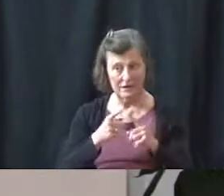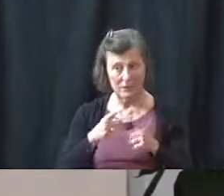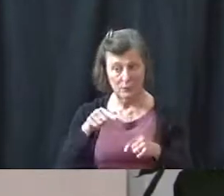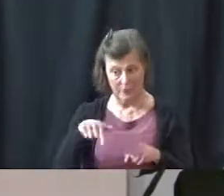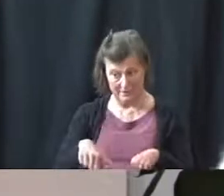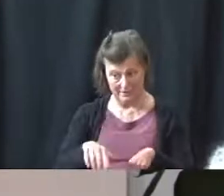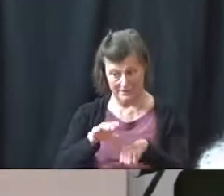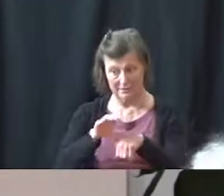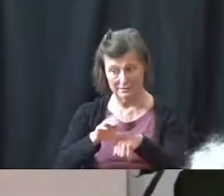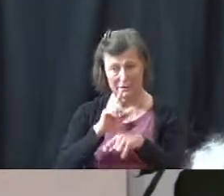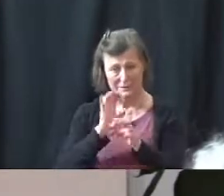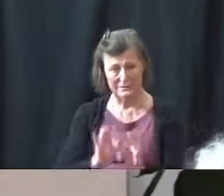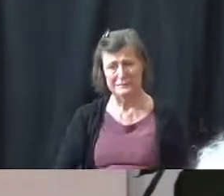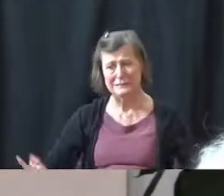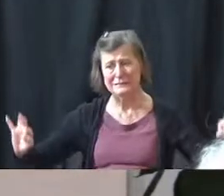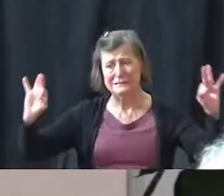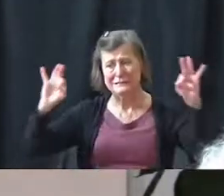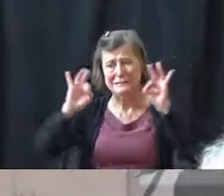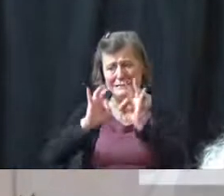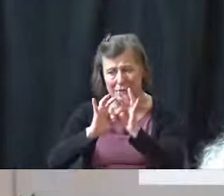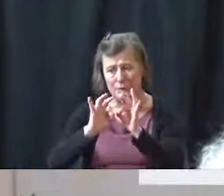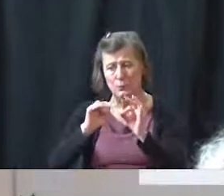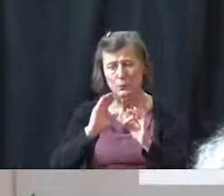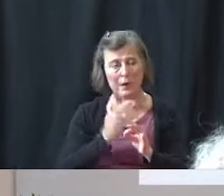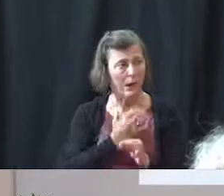our beautiful bouquet.